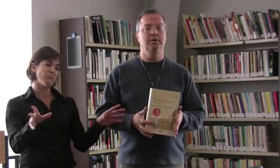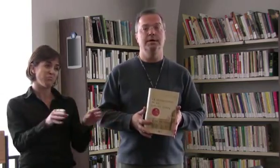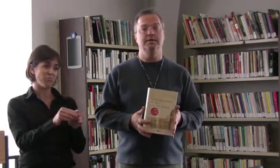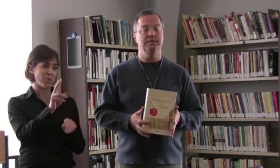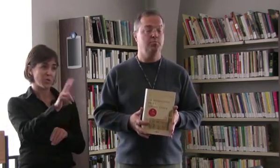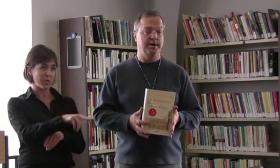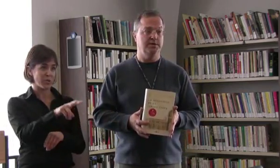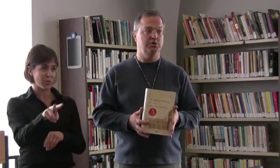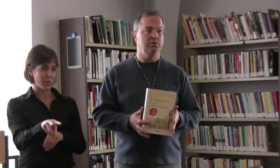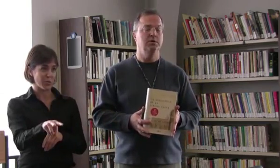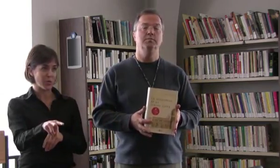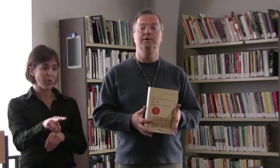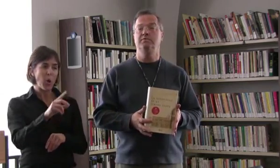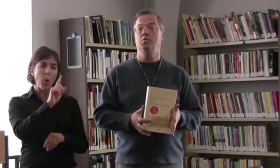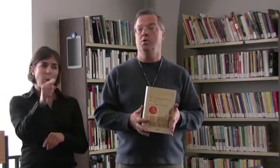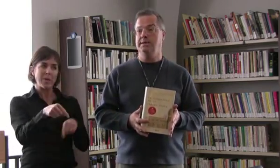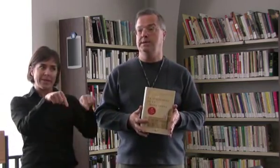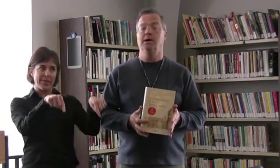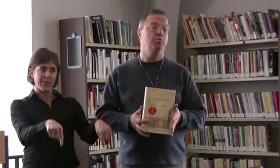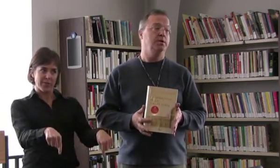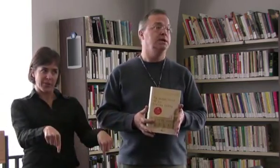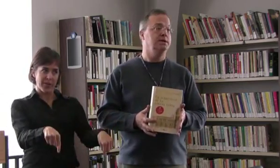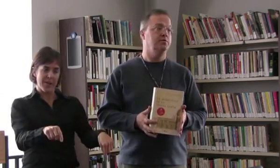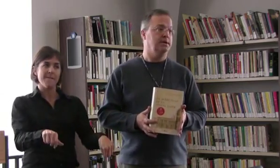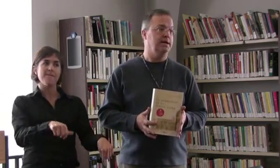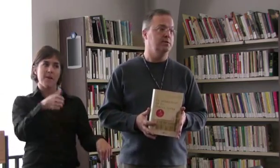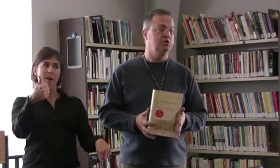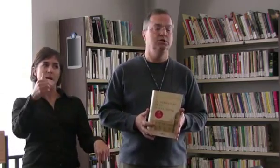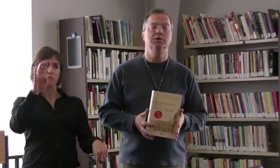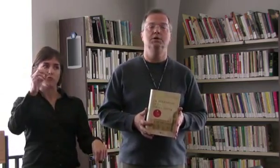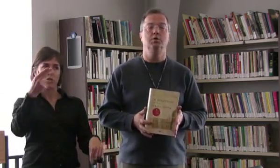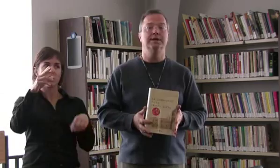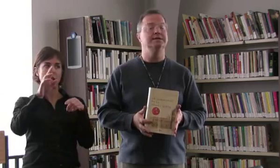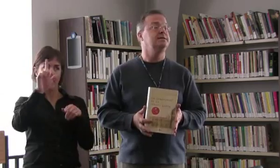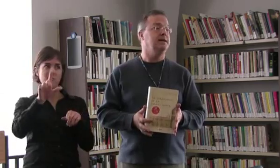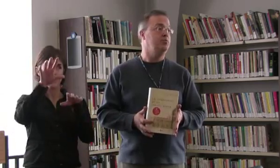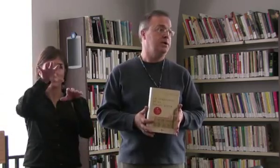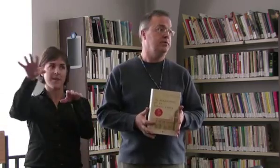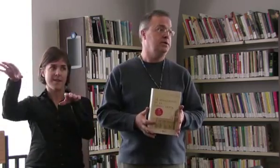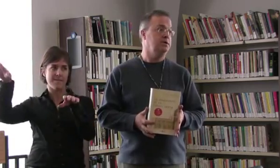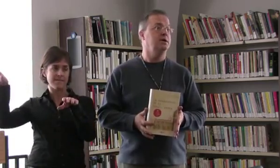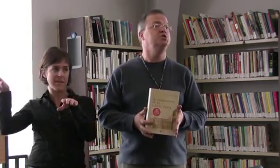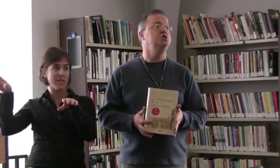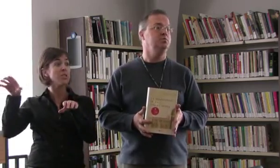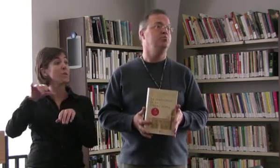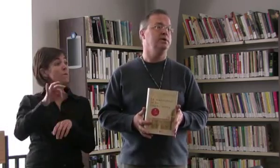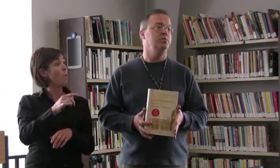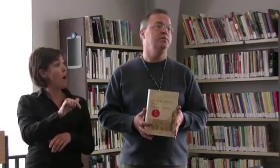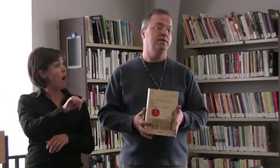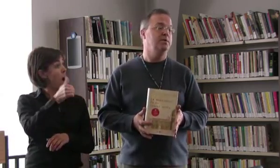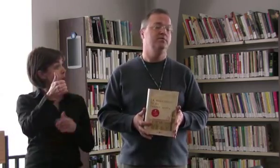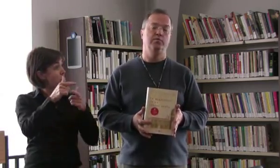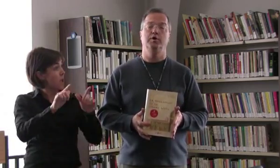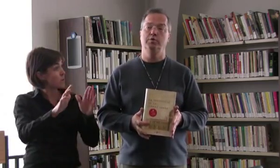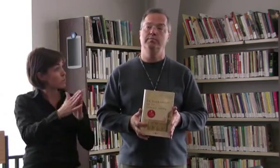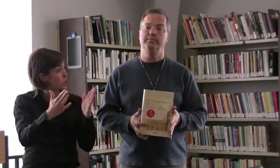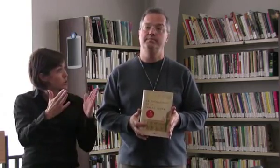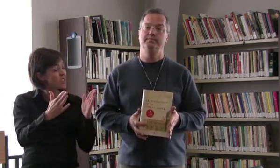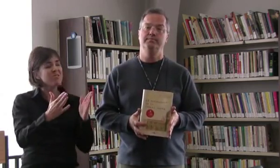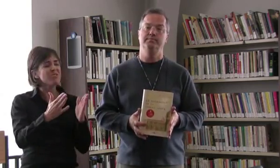in 22 different languages. Not all of them are at this library